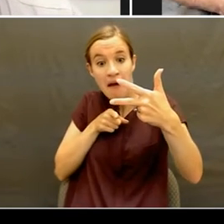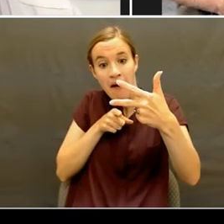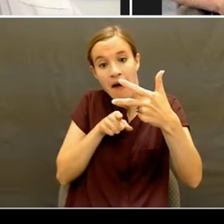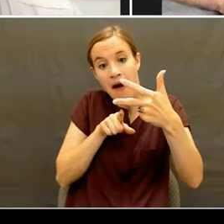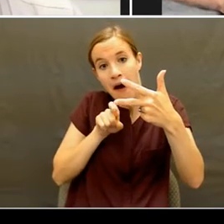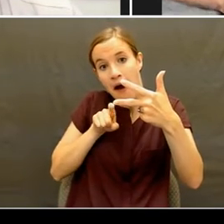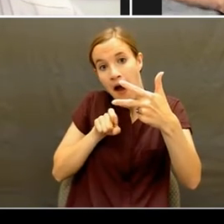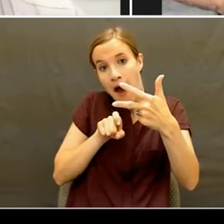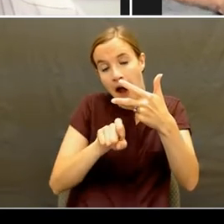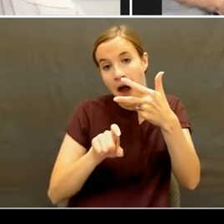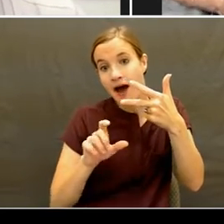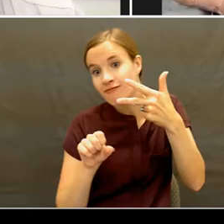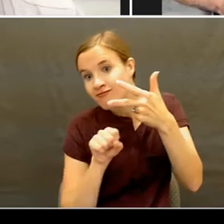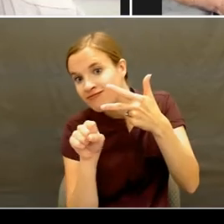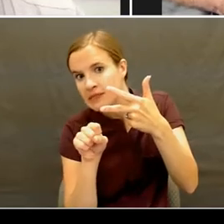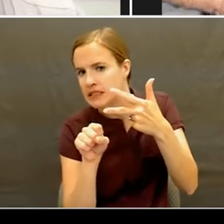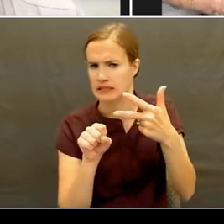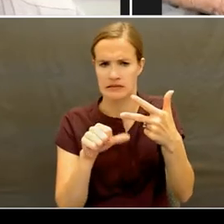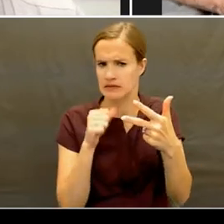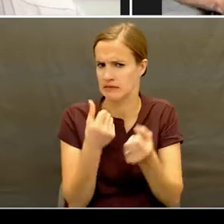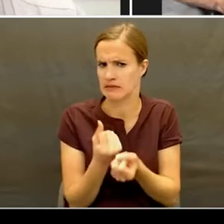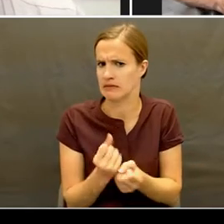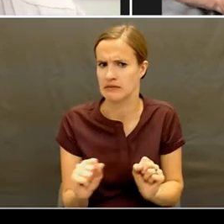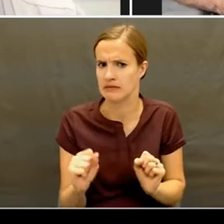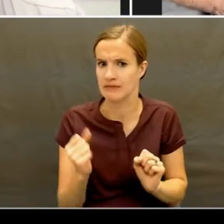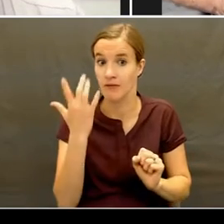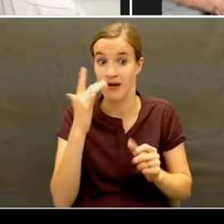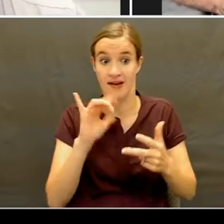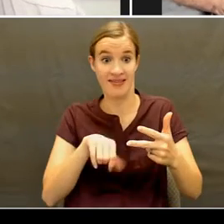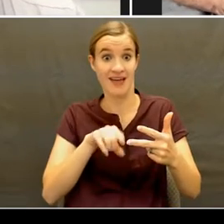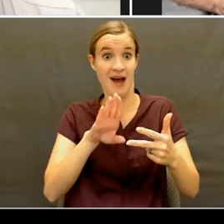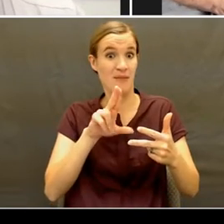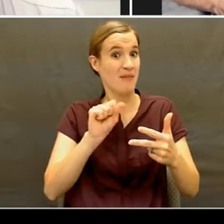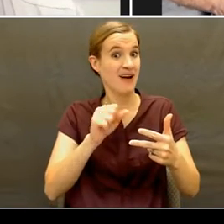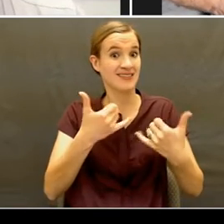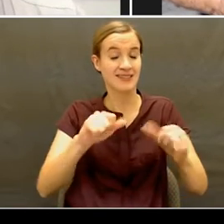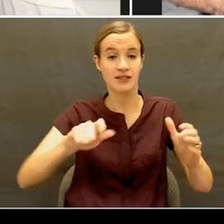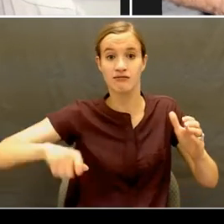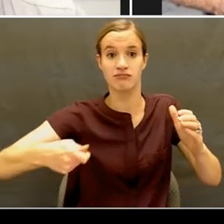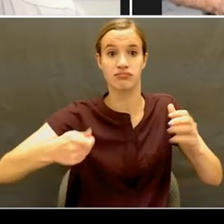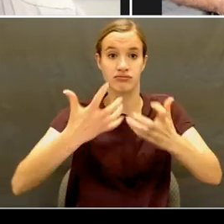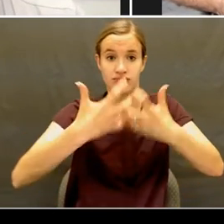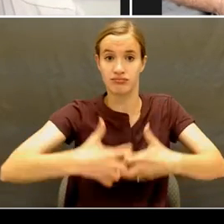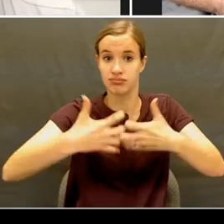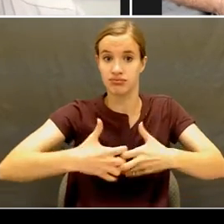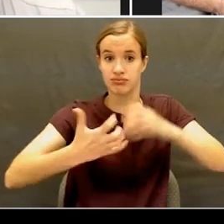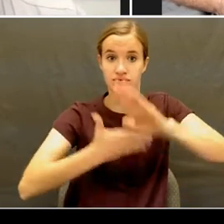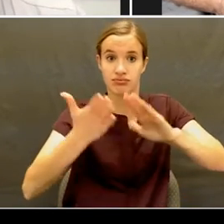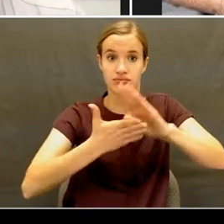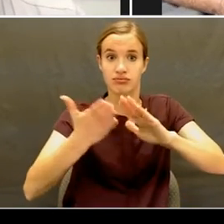stop them. The idea was there diesel buses and they don't stop diesel. So every once in a while,